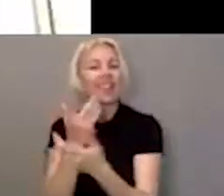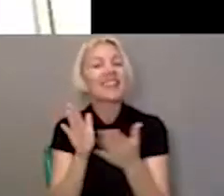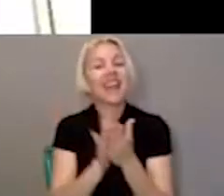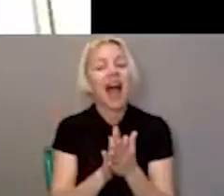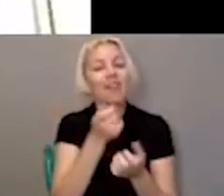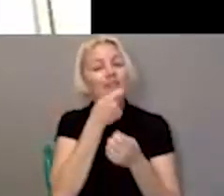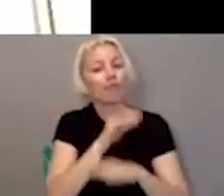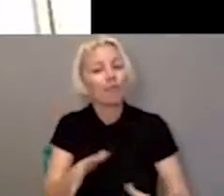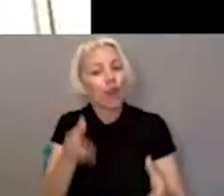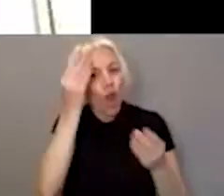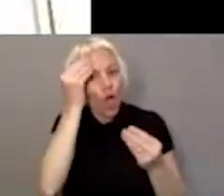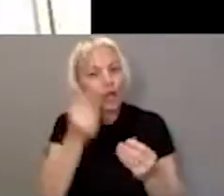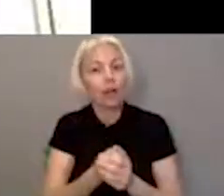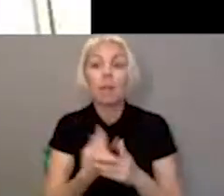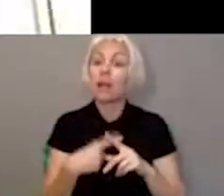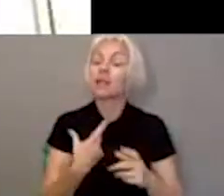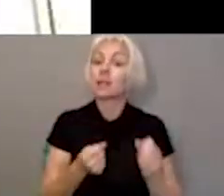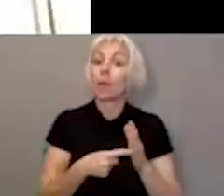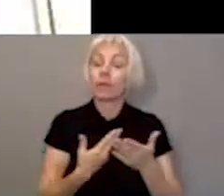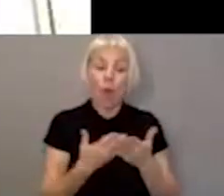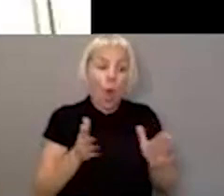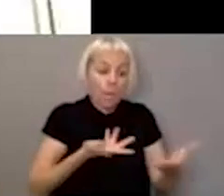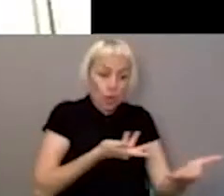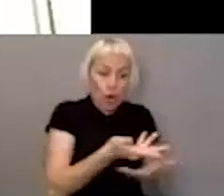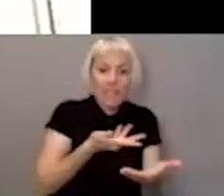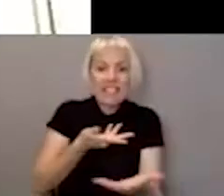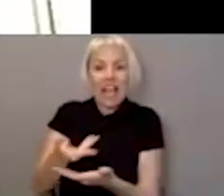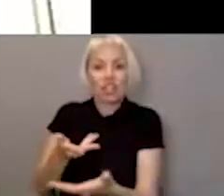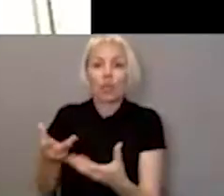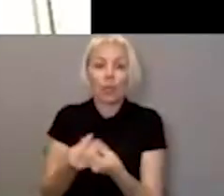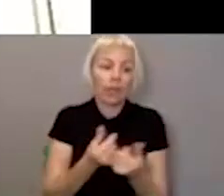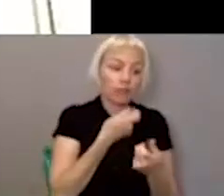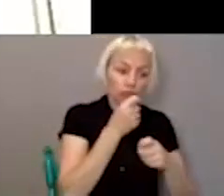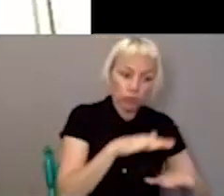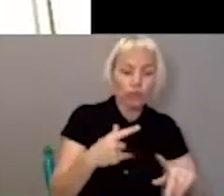able to continue to have those, like I said, really truth-telling conversations, but also